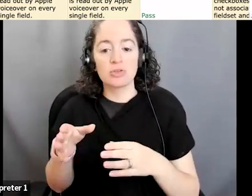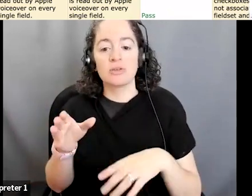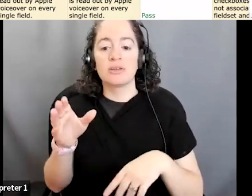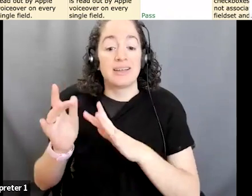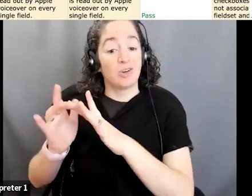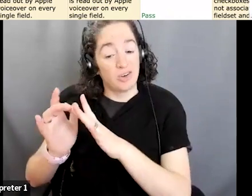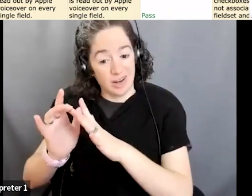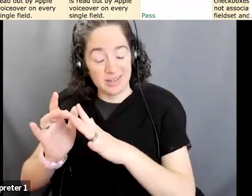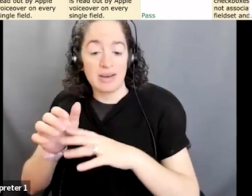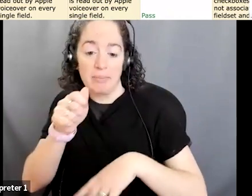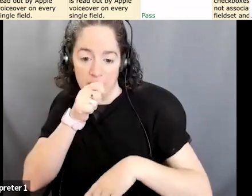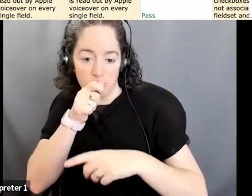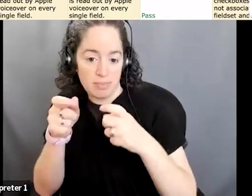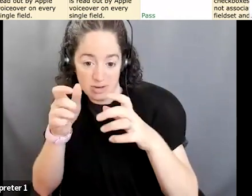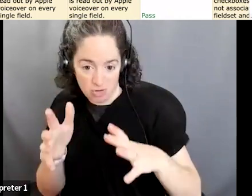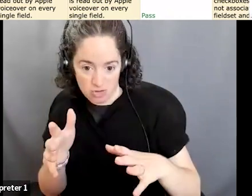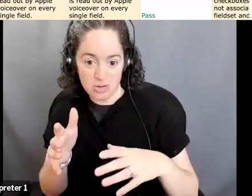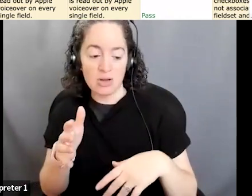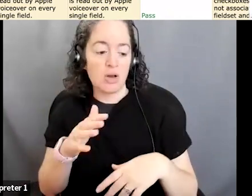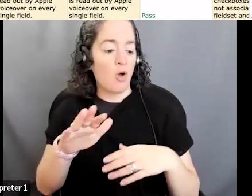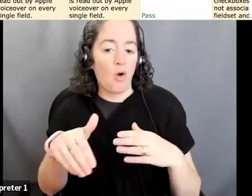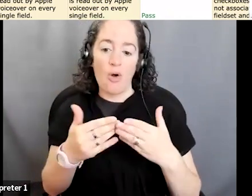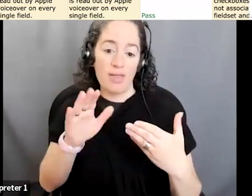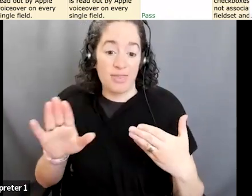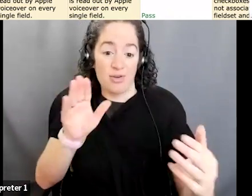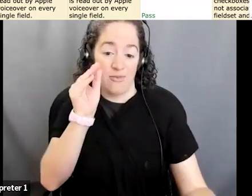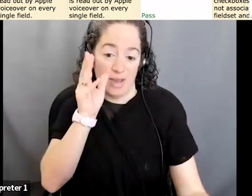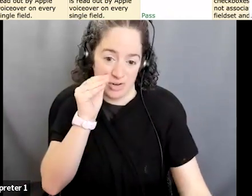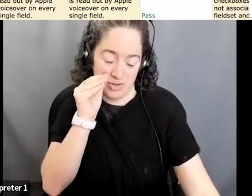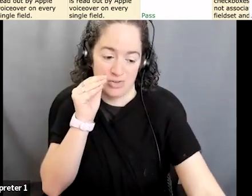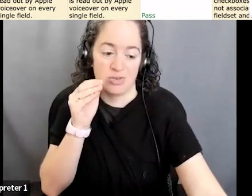they all drop their autocomplete information below the field.